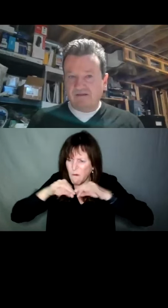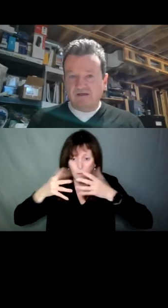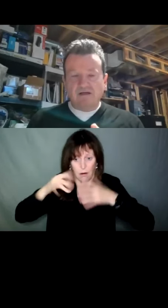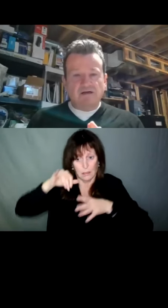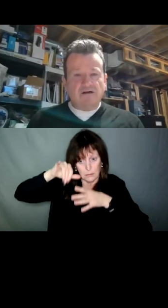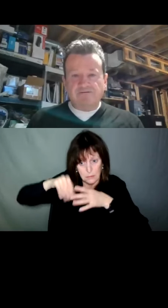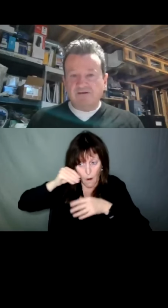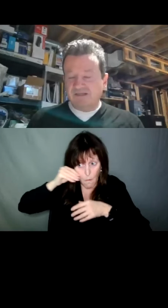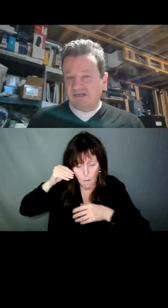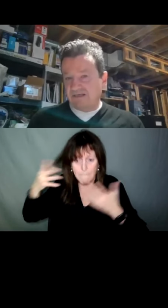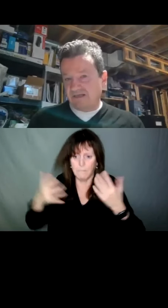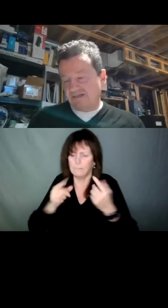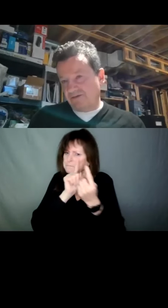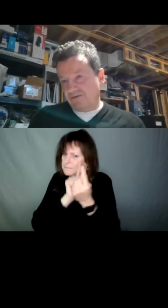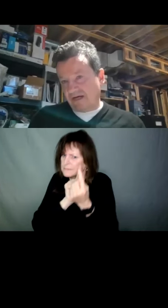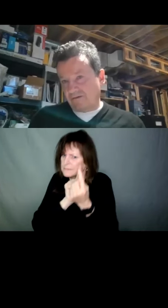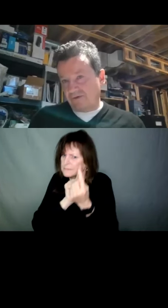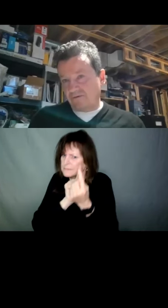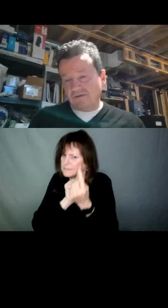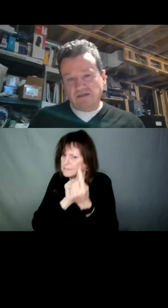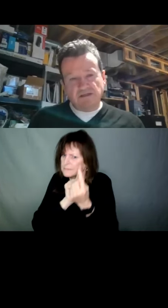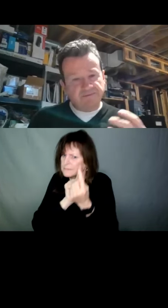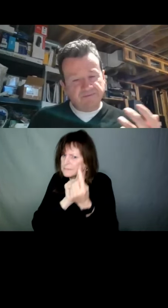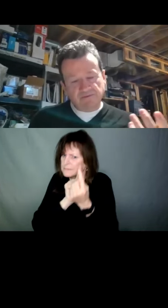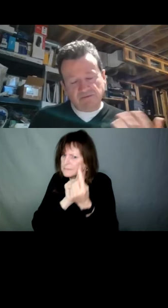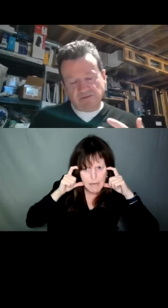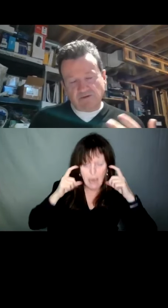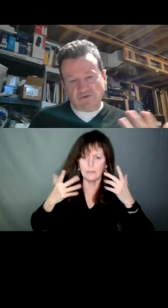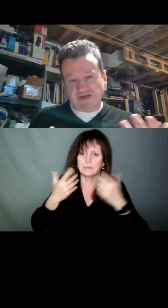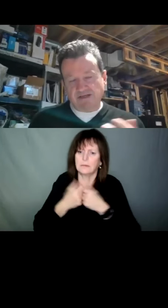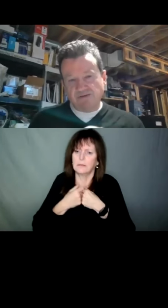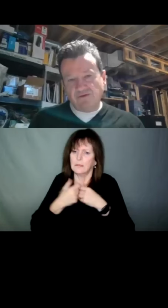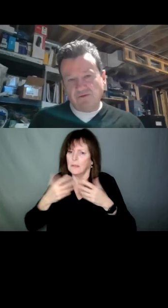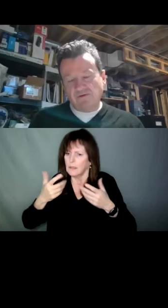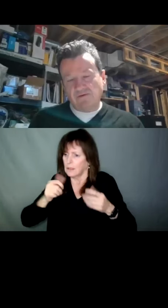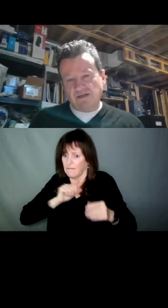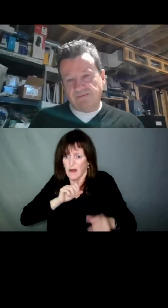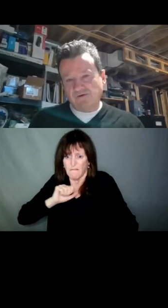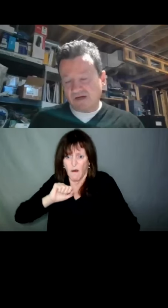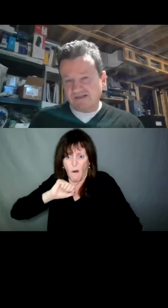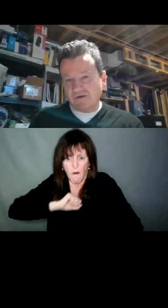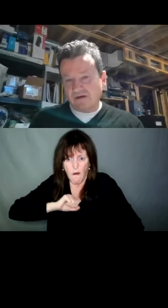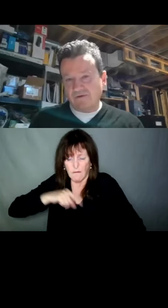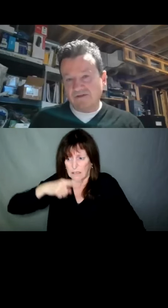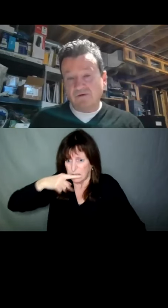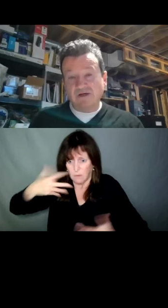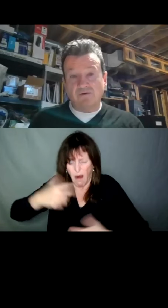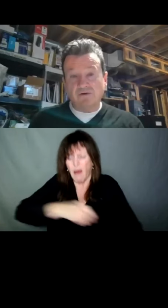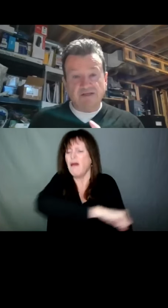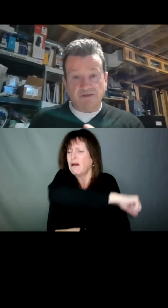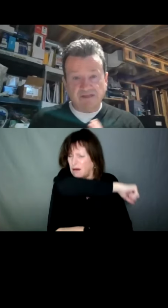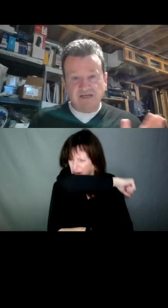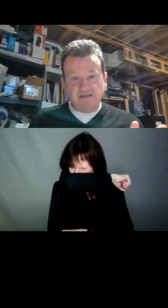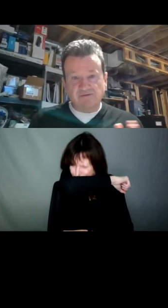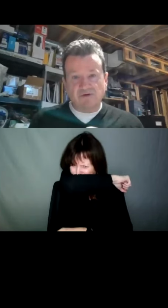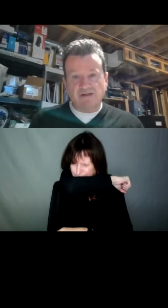to doses. What we need to do? We sing to practice physical distancing , stay home is much as you can , where a facemask as